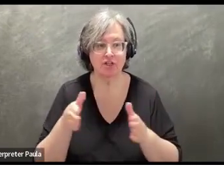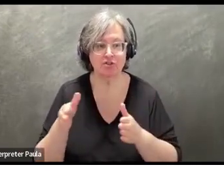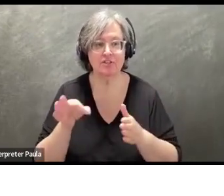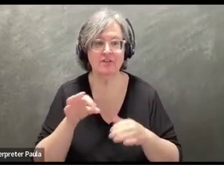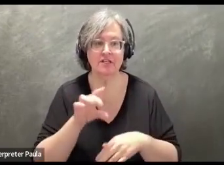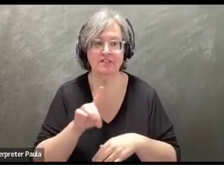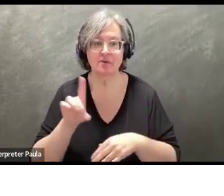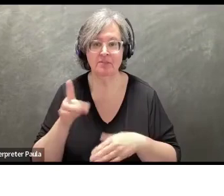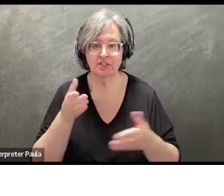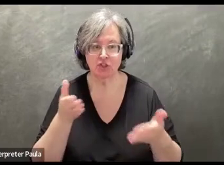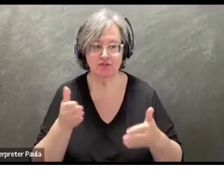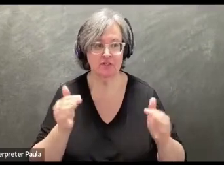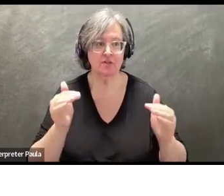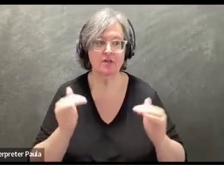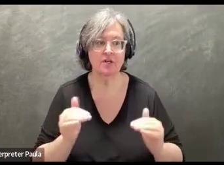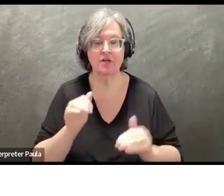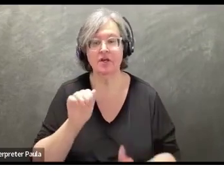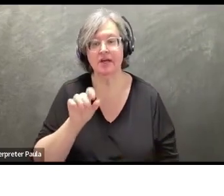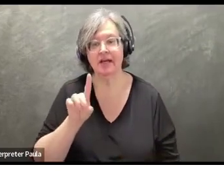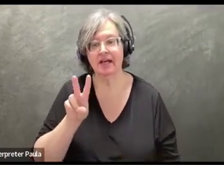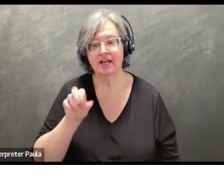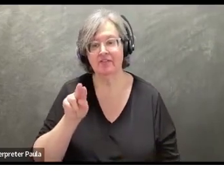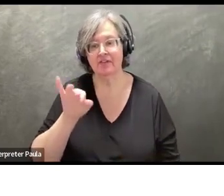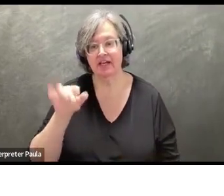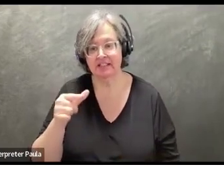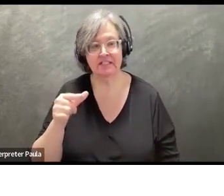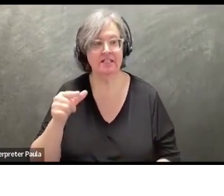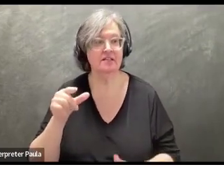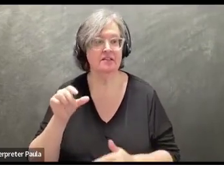Services, advancing states the National Association of State.